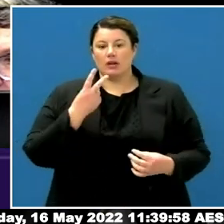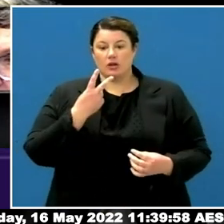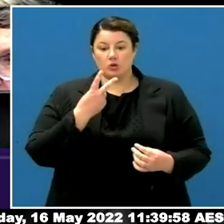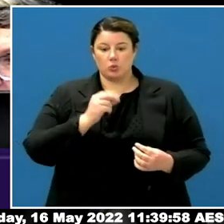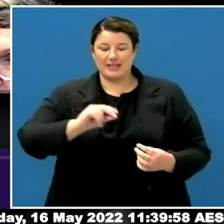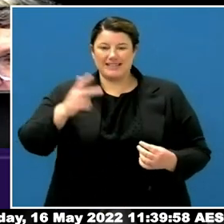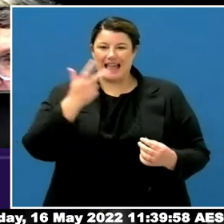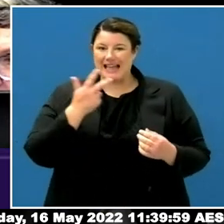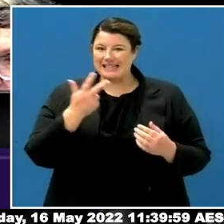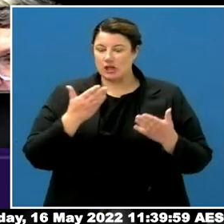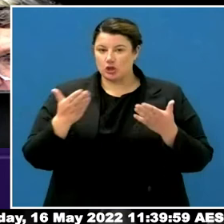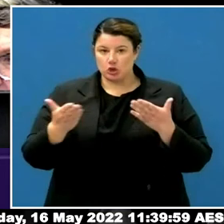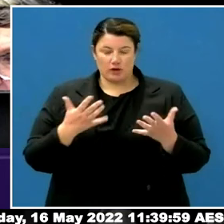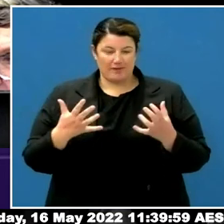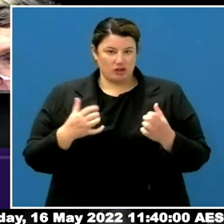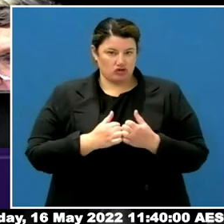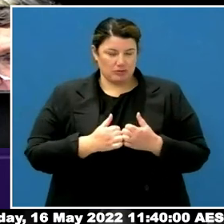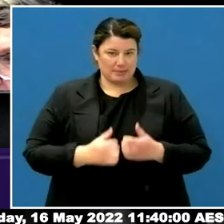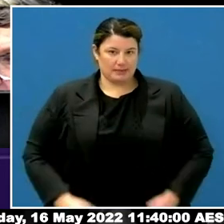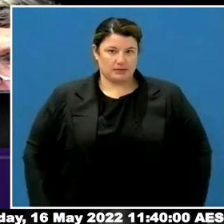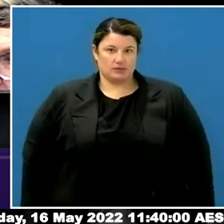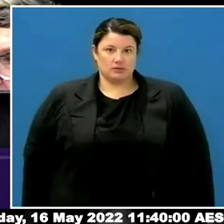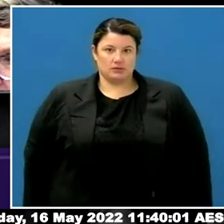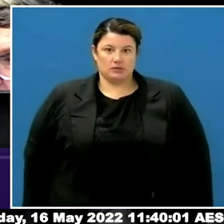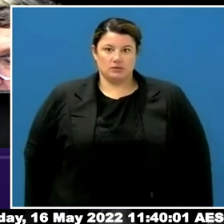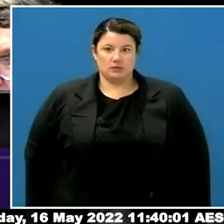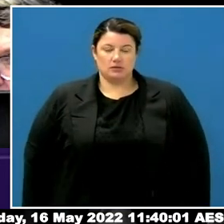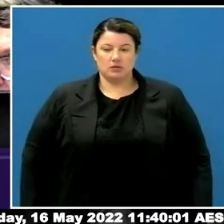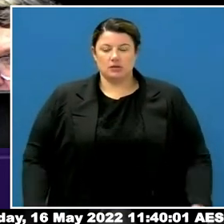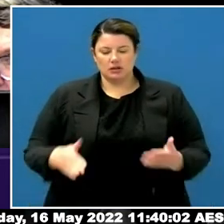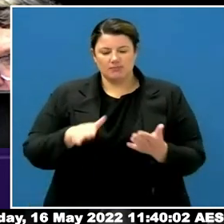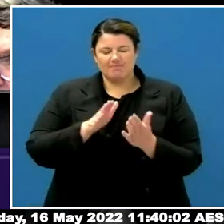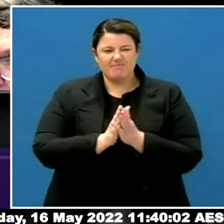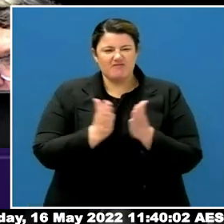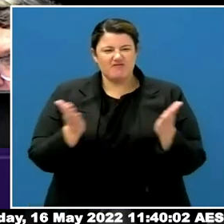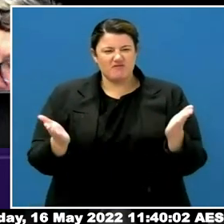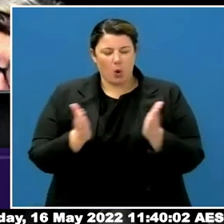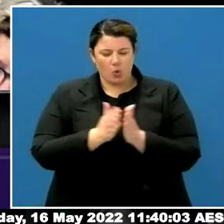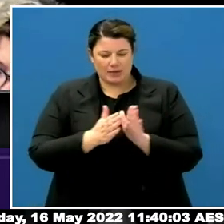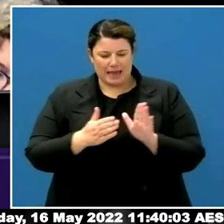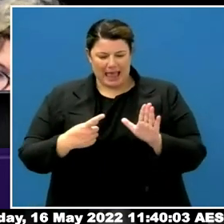service agreement, behind hearing bundle A, tab 13.